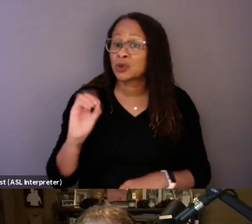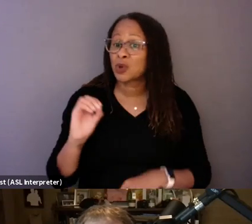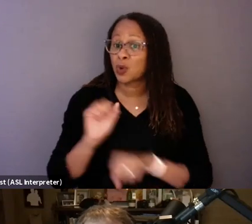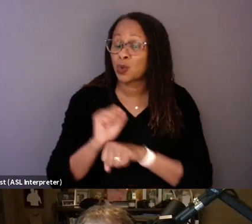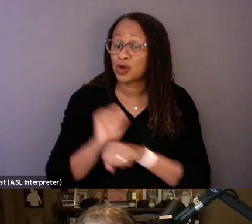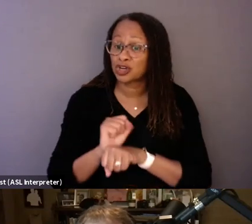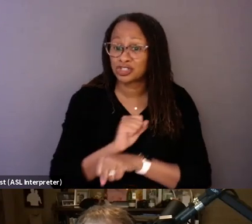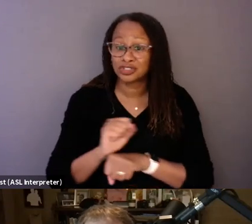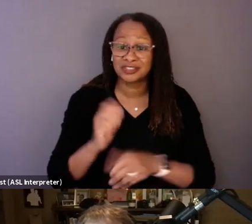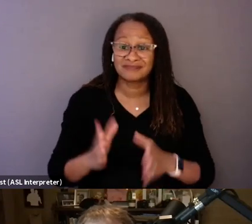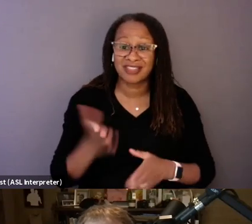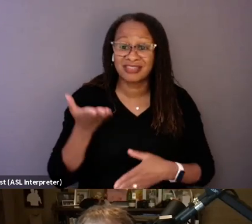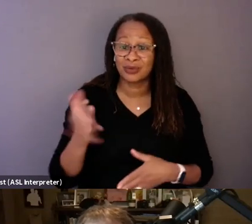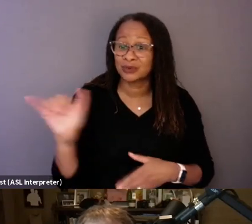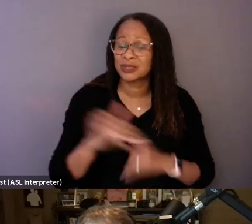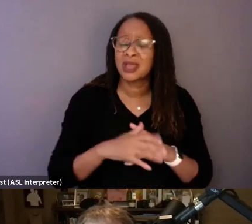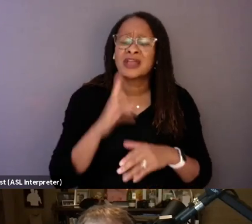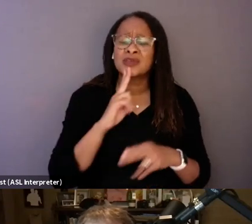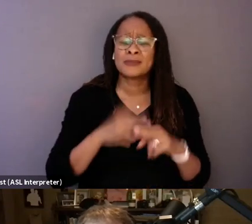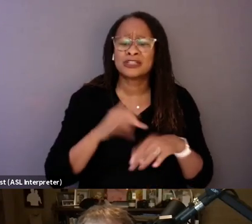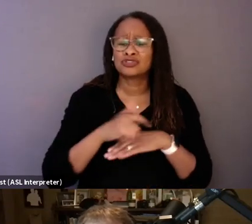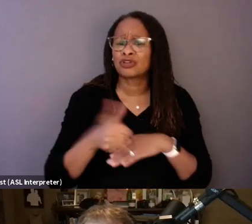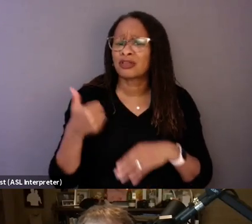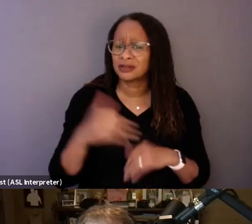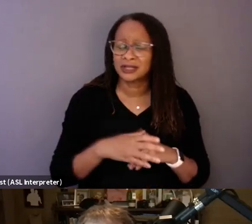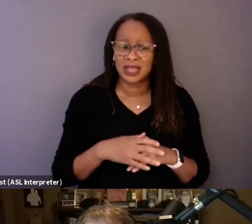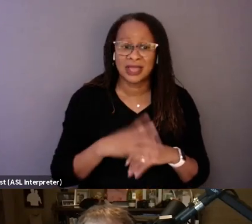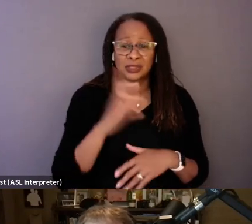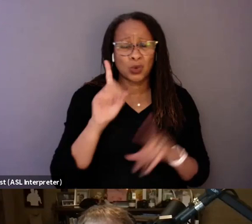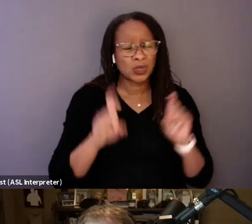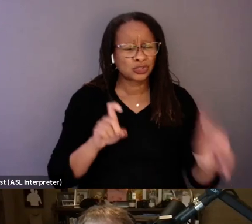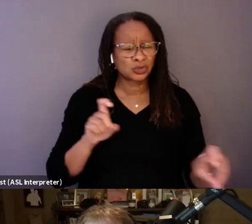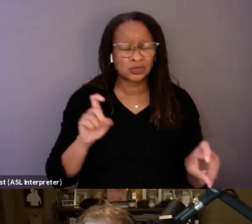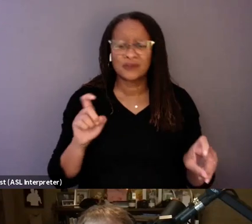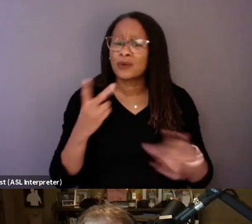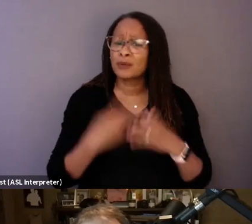And you mentioned earlier, Judy, that and this is the question for both of you because while it may seem like there's not,